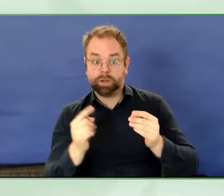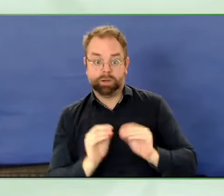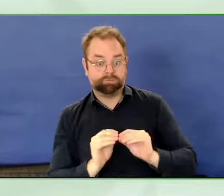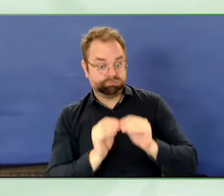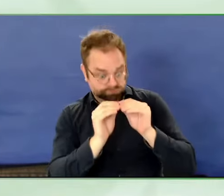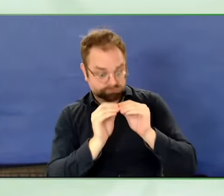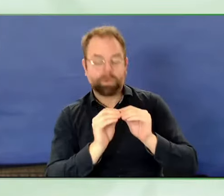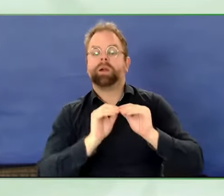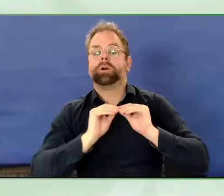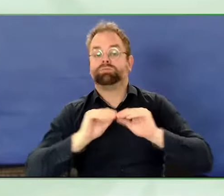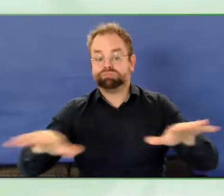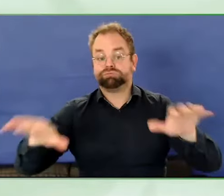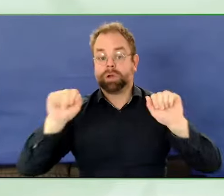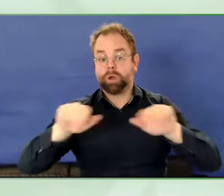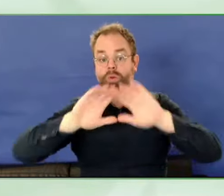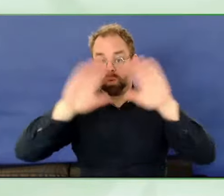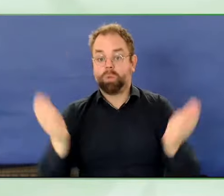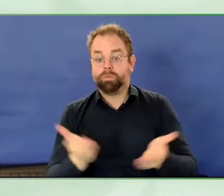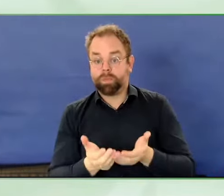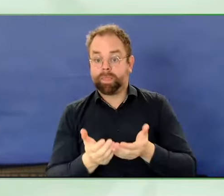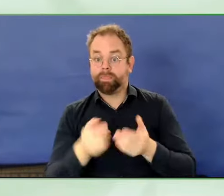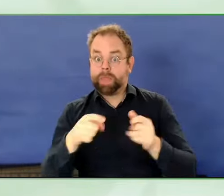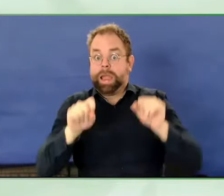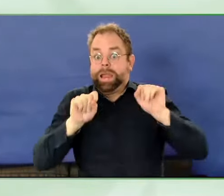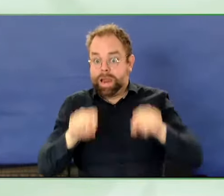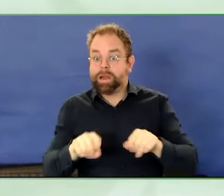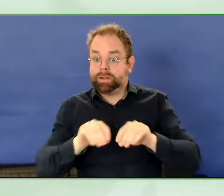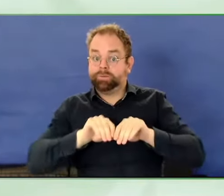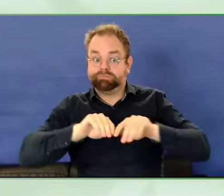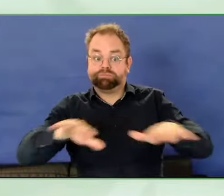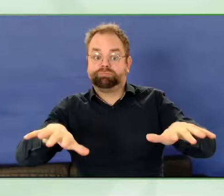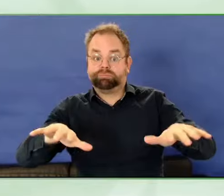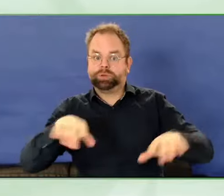We provided all the accommodations we possibly could for our staff.